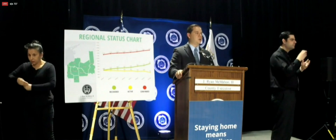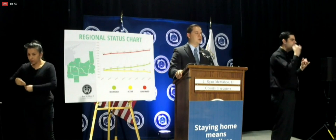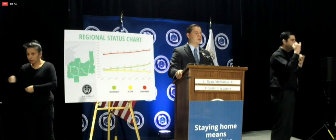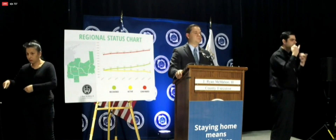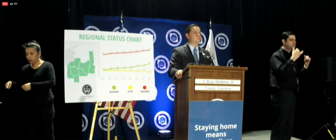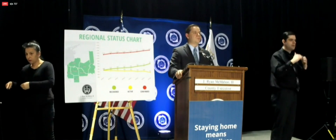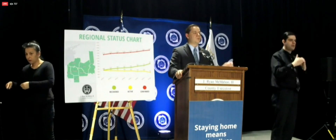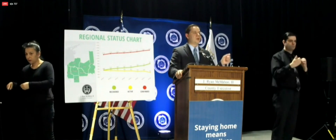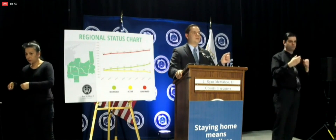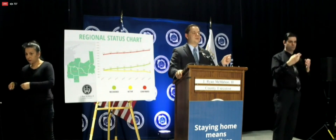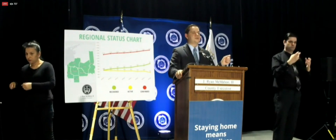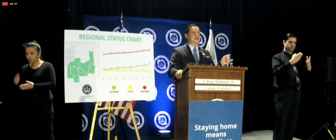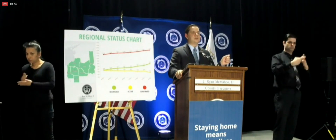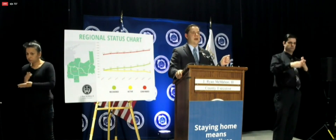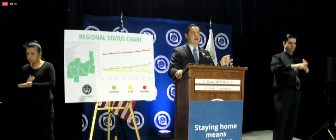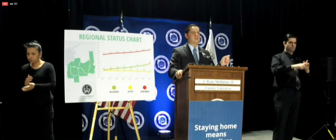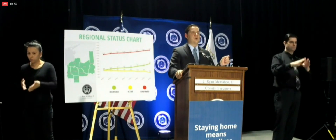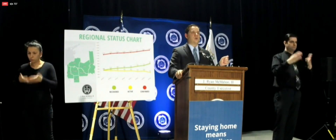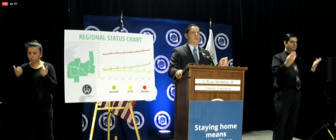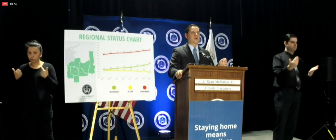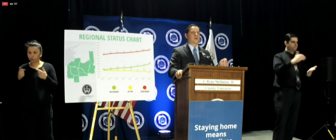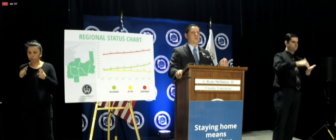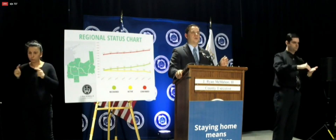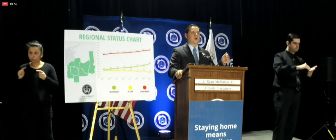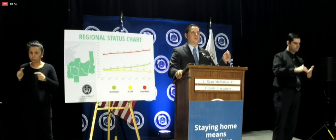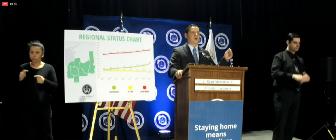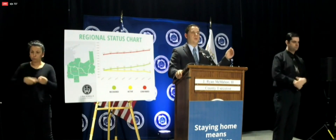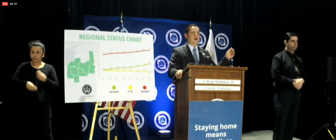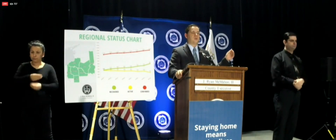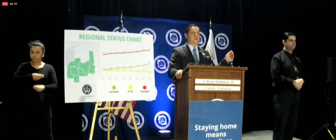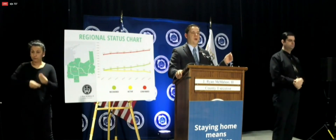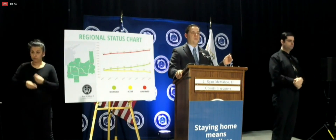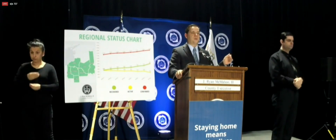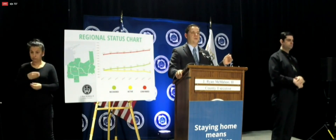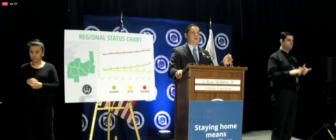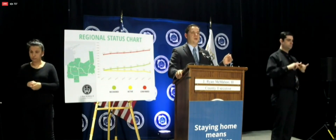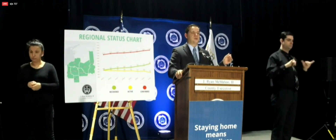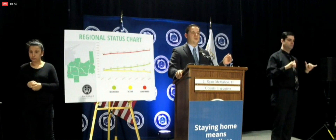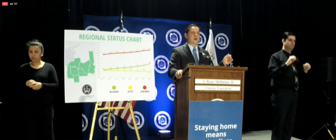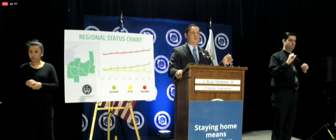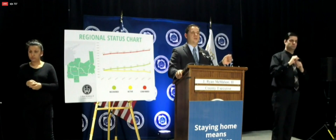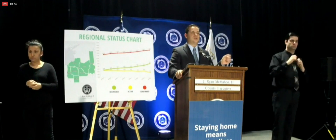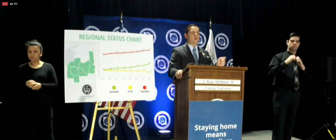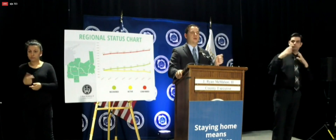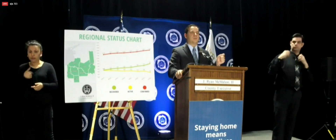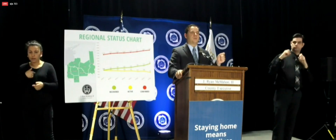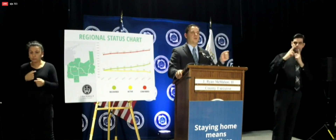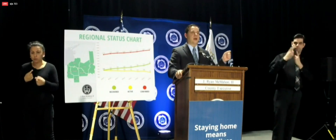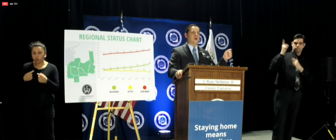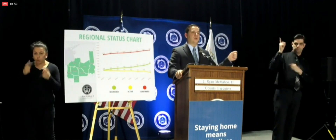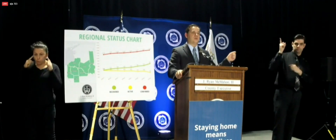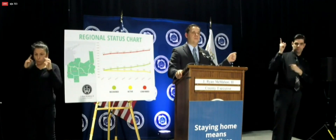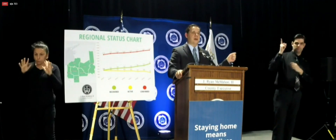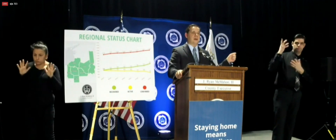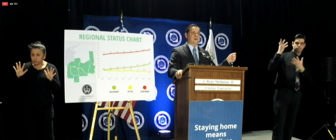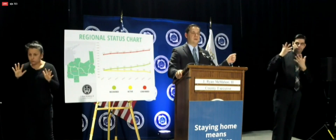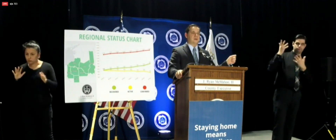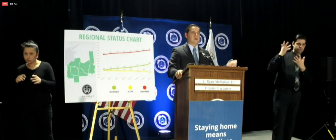TOGETHER IDEAS AND CONCEPTS OF HOW WE CAN RESTART OUR ECONOMY LOCALLY AT THE SAME TIME WORKING WITH OUR PUBLIC HEALTH